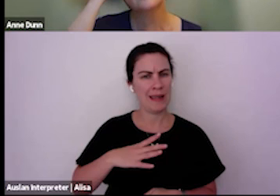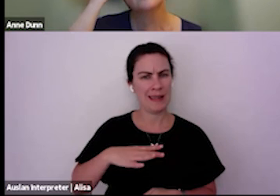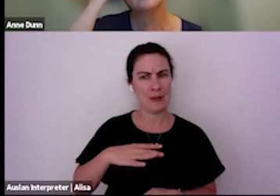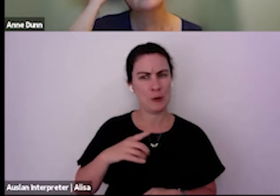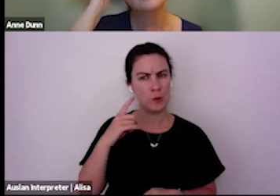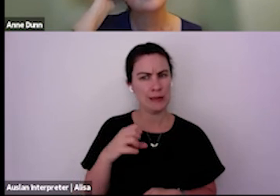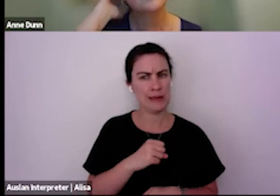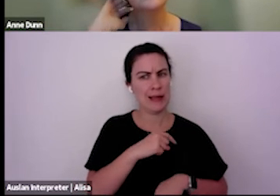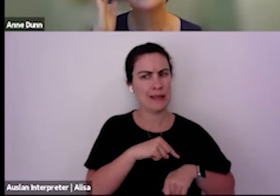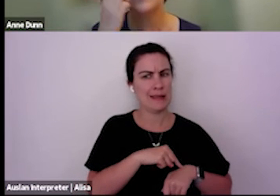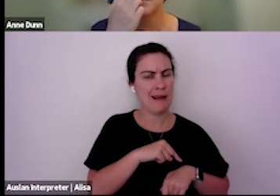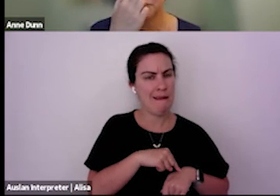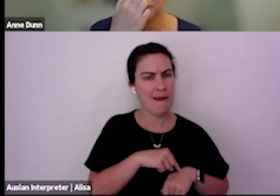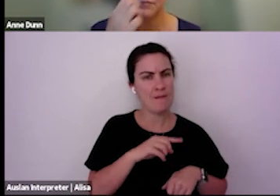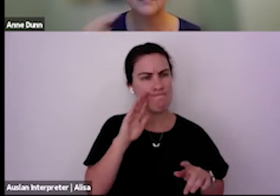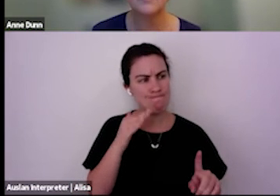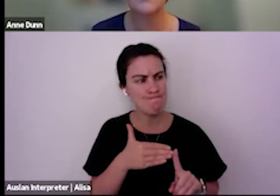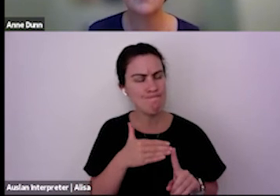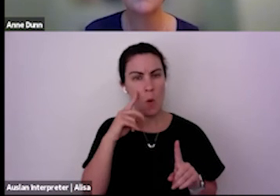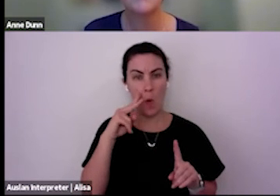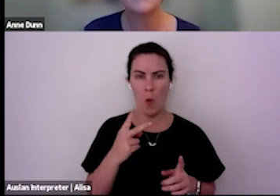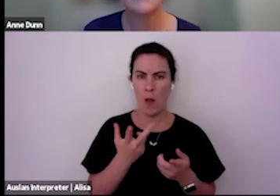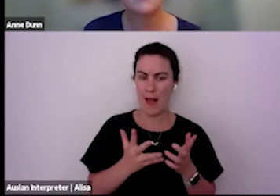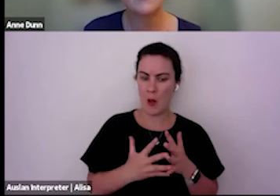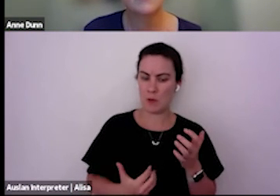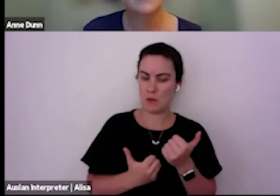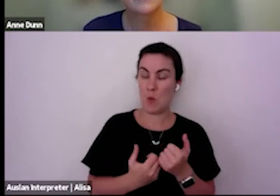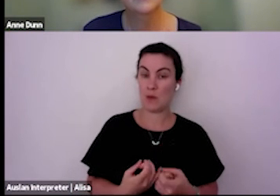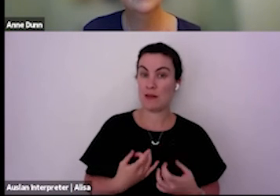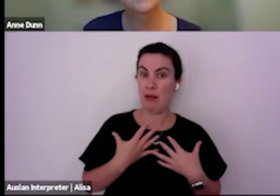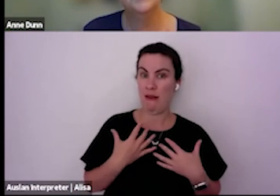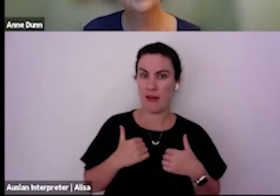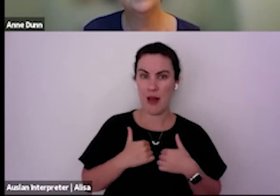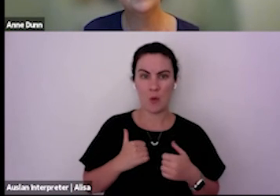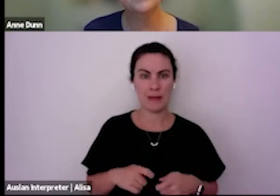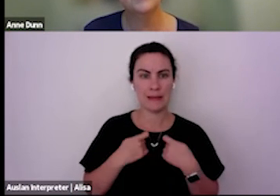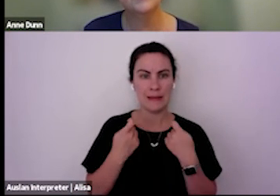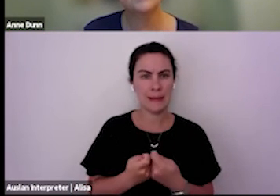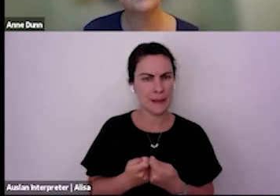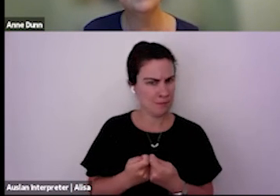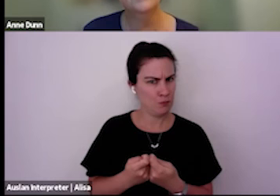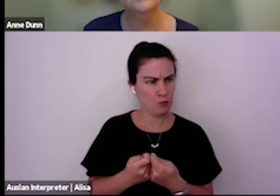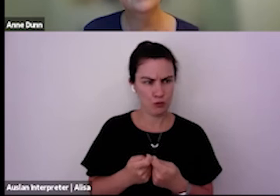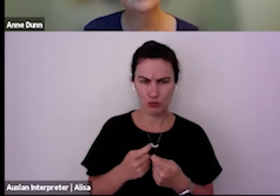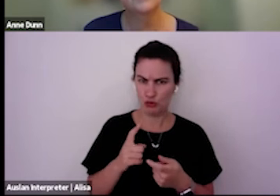can support ourselves and our team in this environment and continuing to innovate and